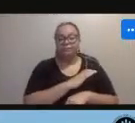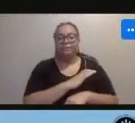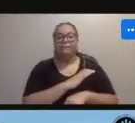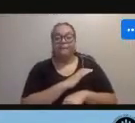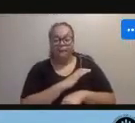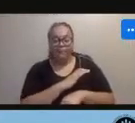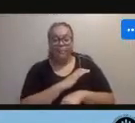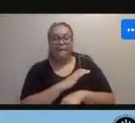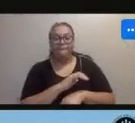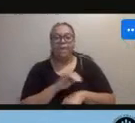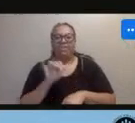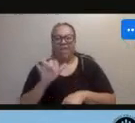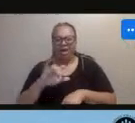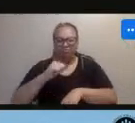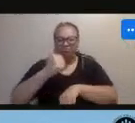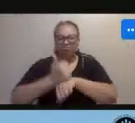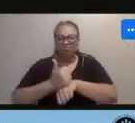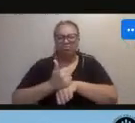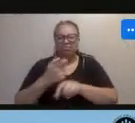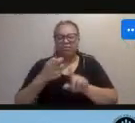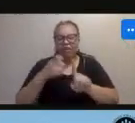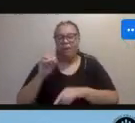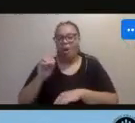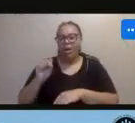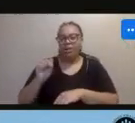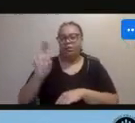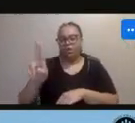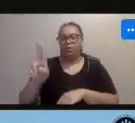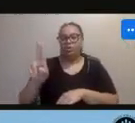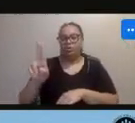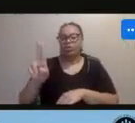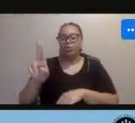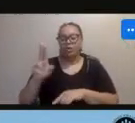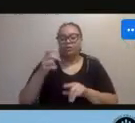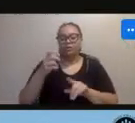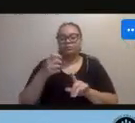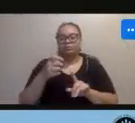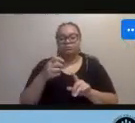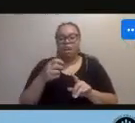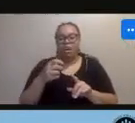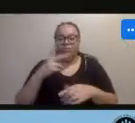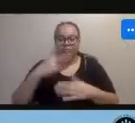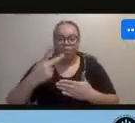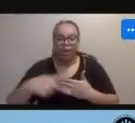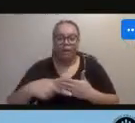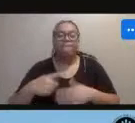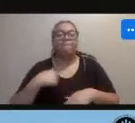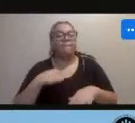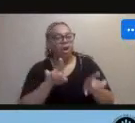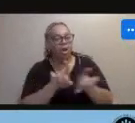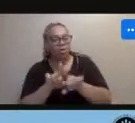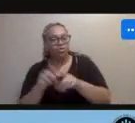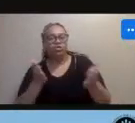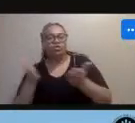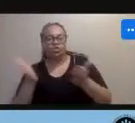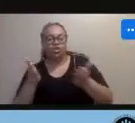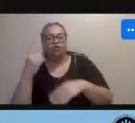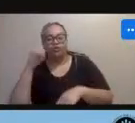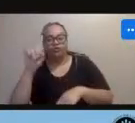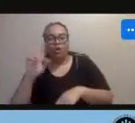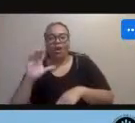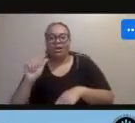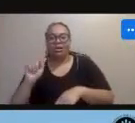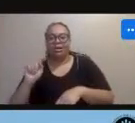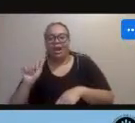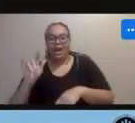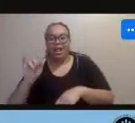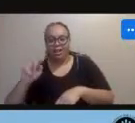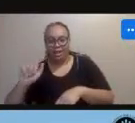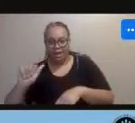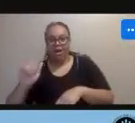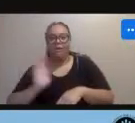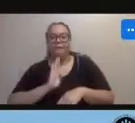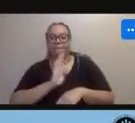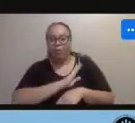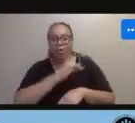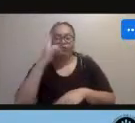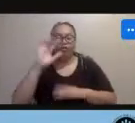OUTDOOR SCHOOL WAS BEING